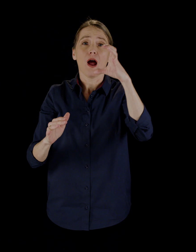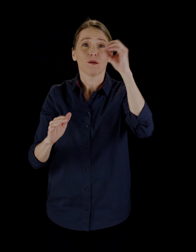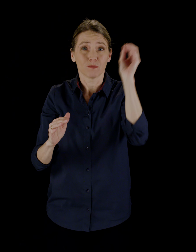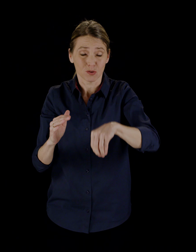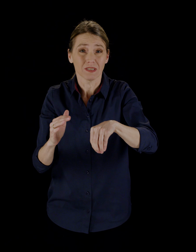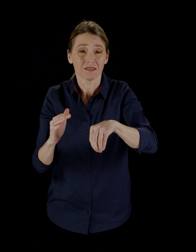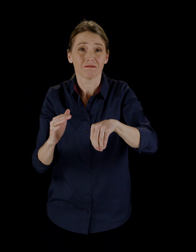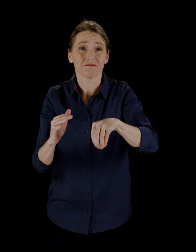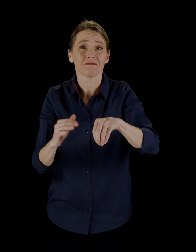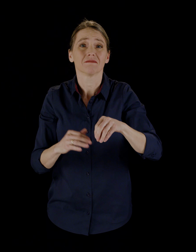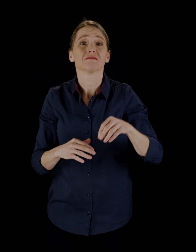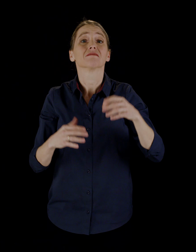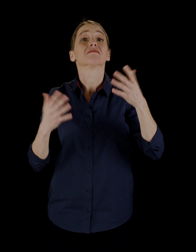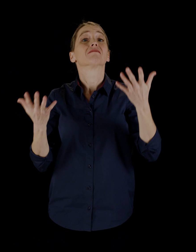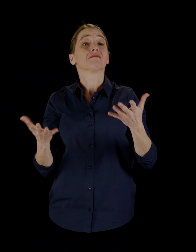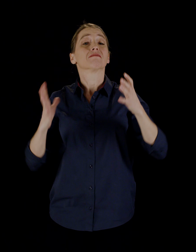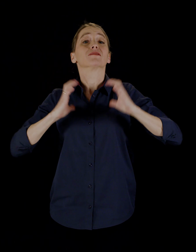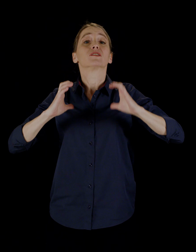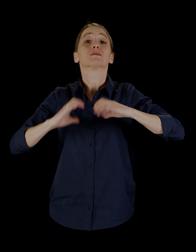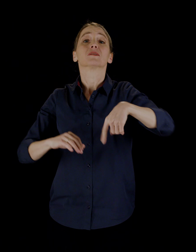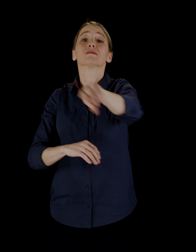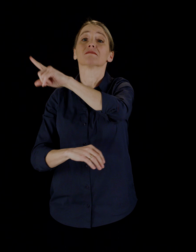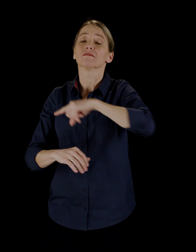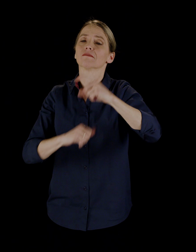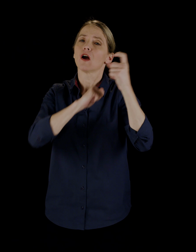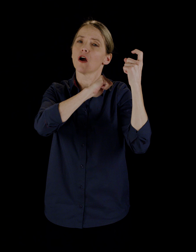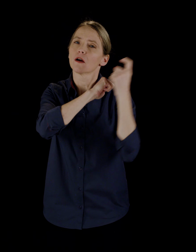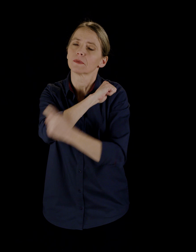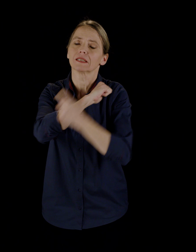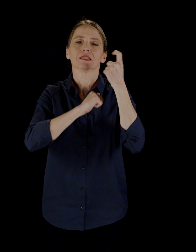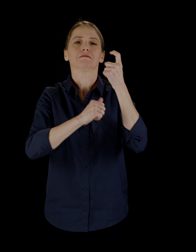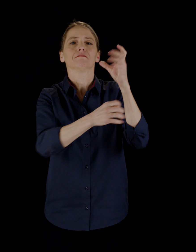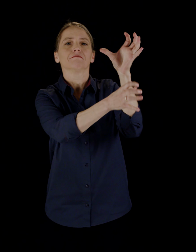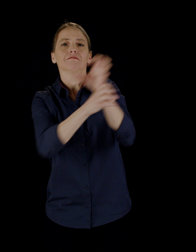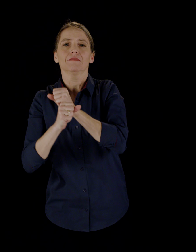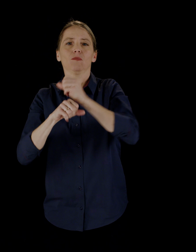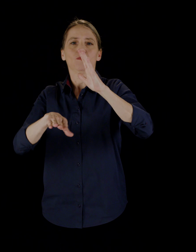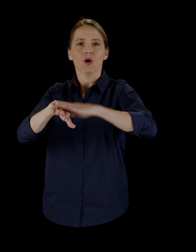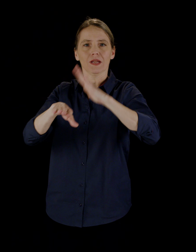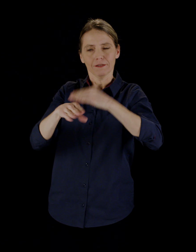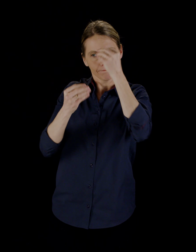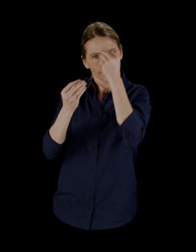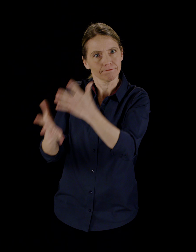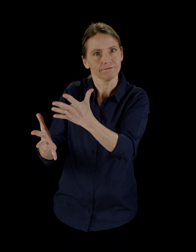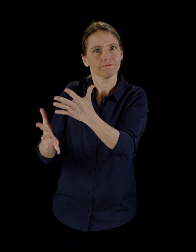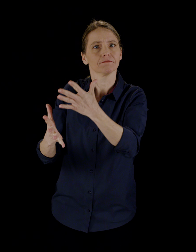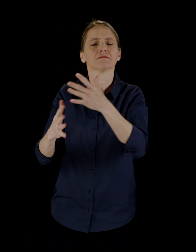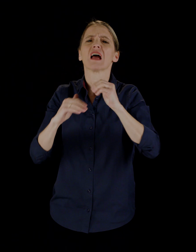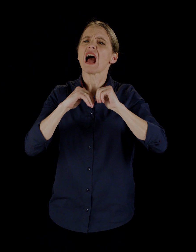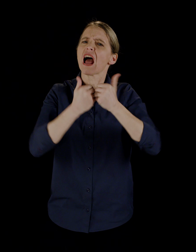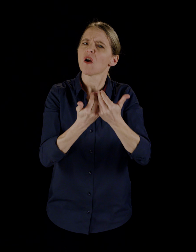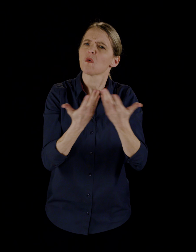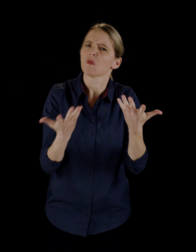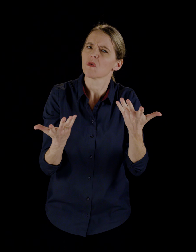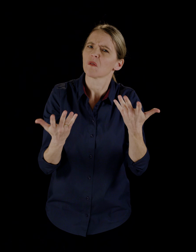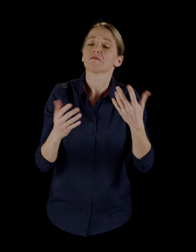receive a notification, such as an email, text or other type of alert. These free notifications